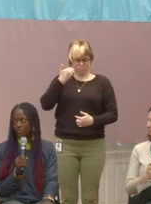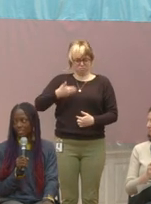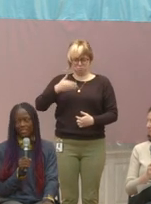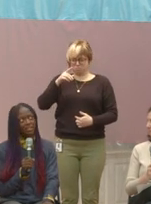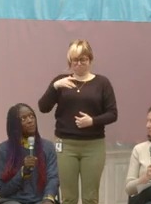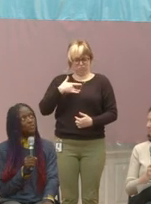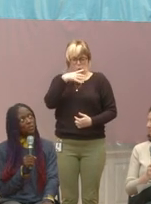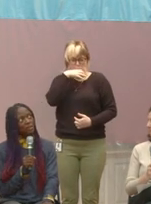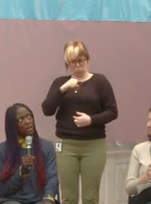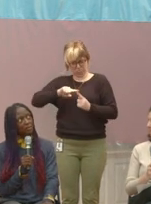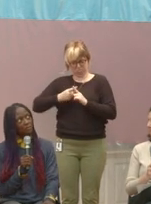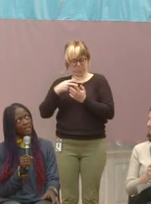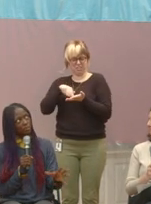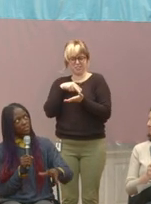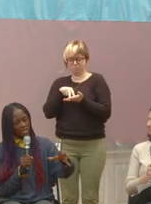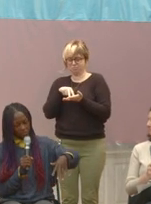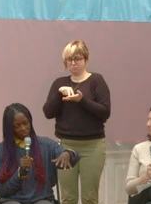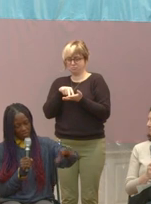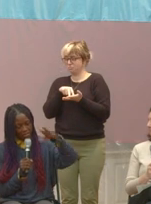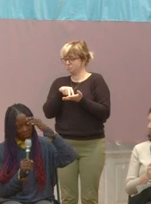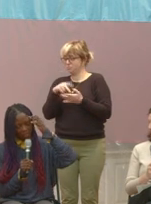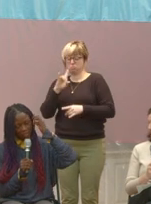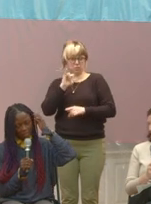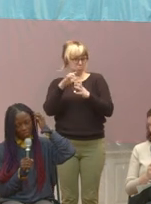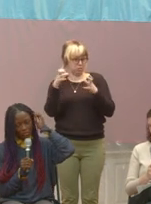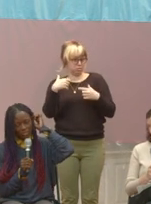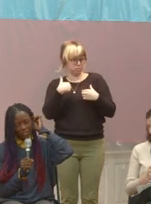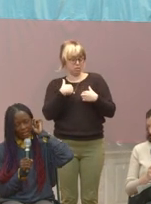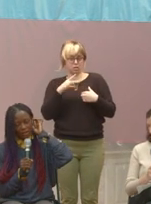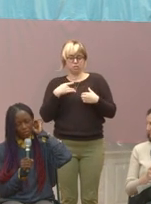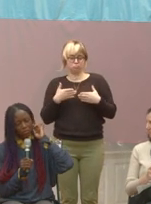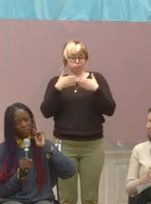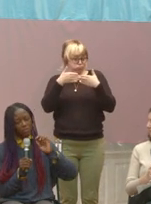dancing. And so I, as much as I go into that I also fell into